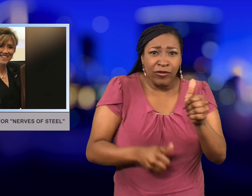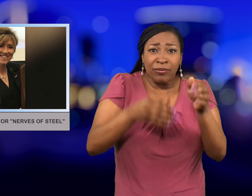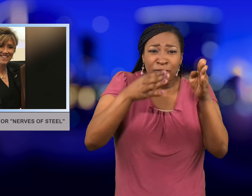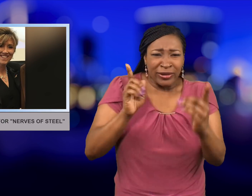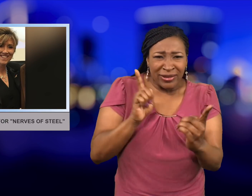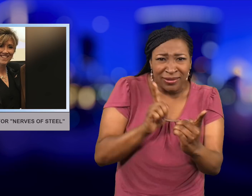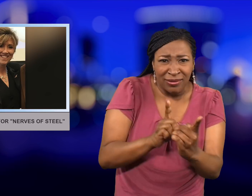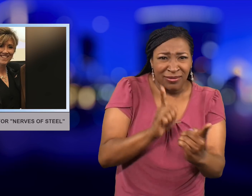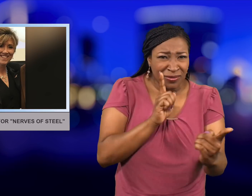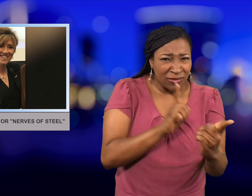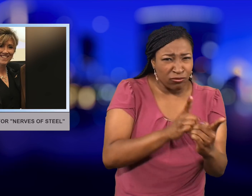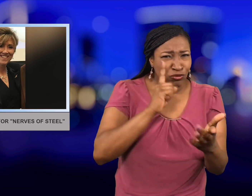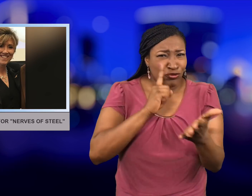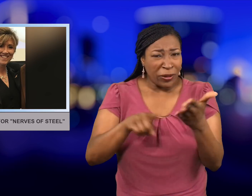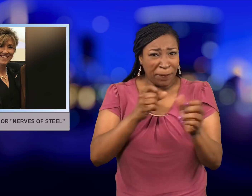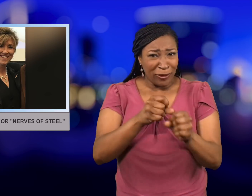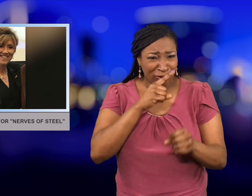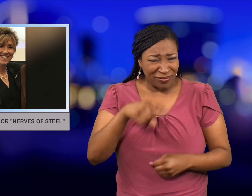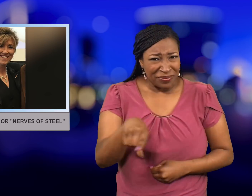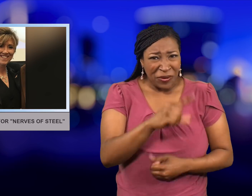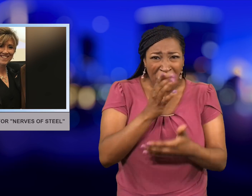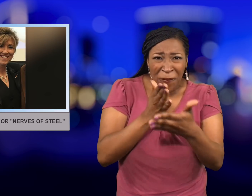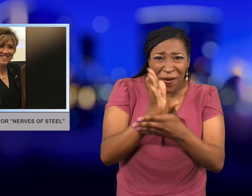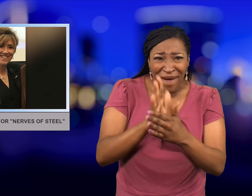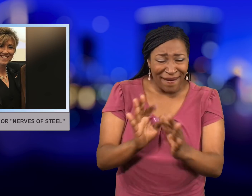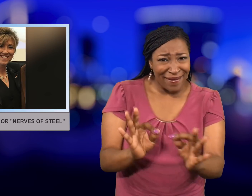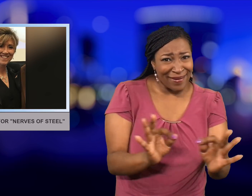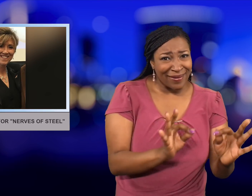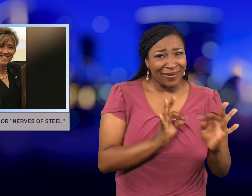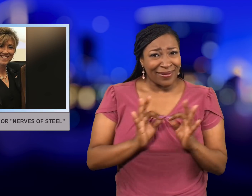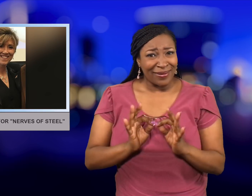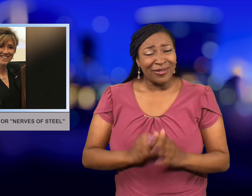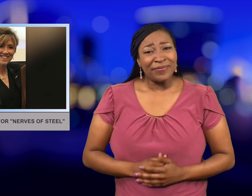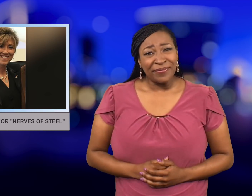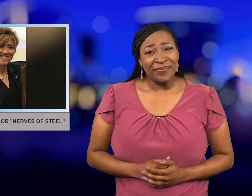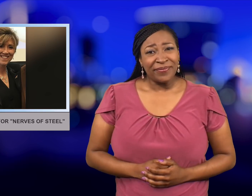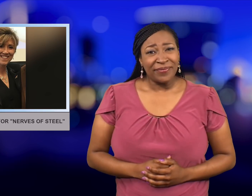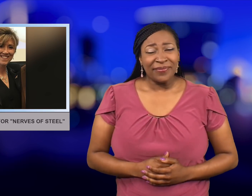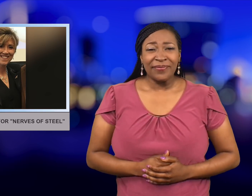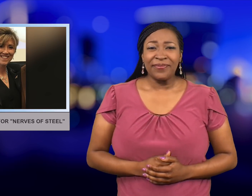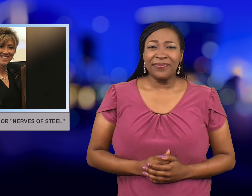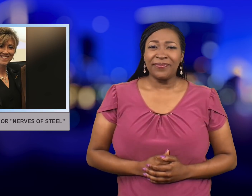to make sure everyone was all right.